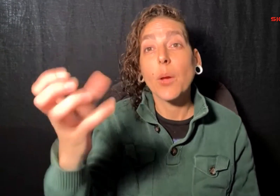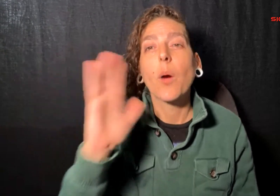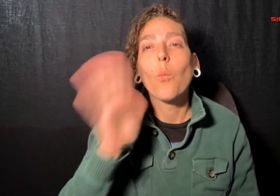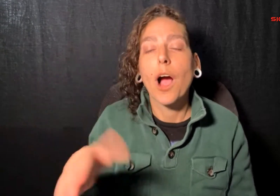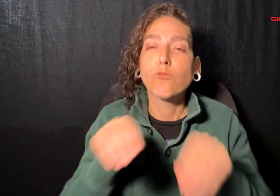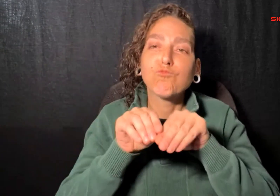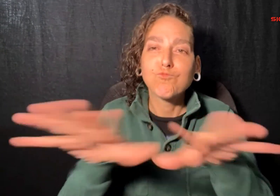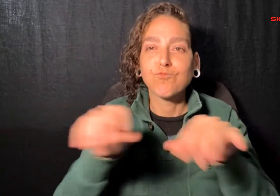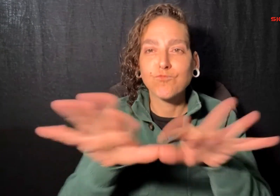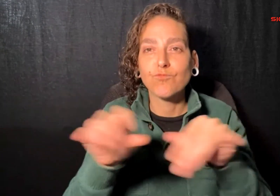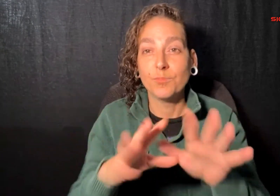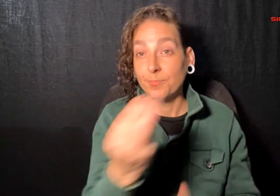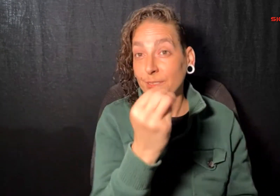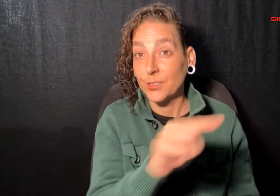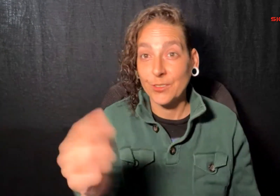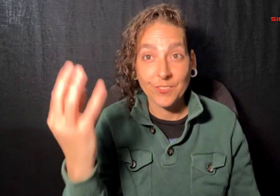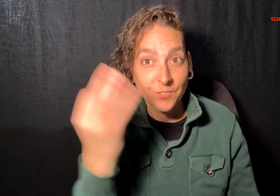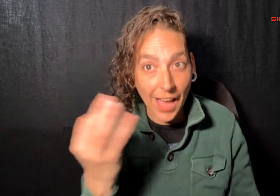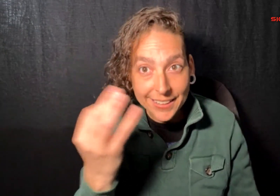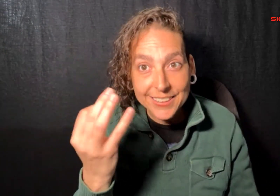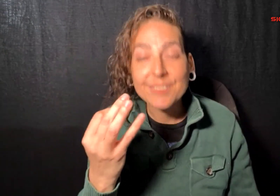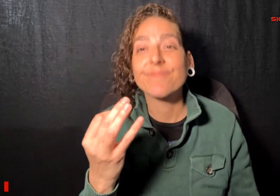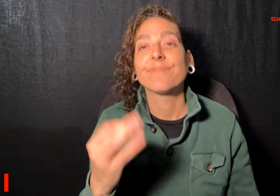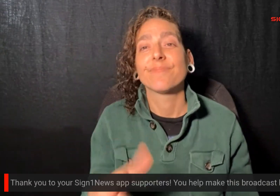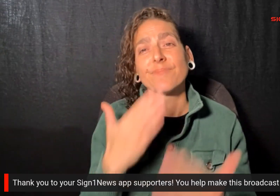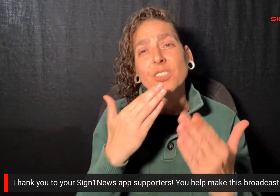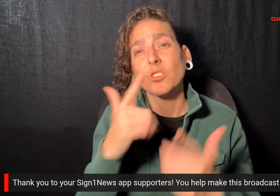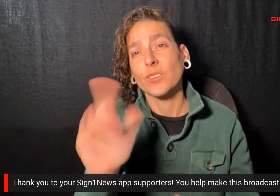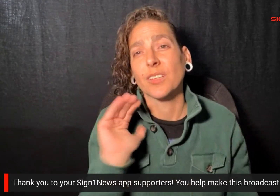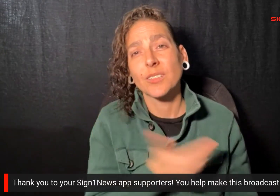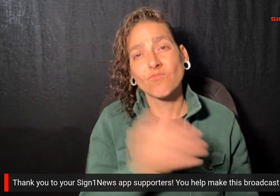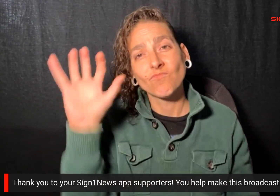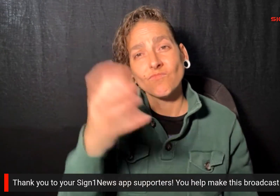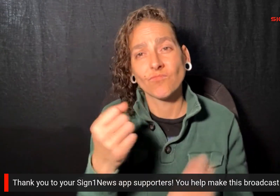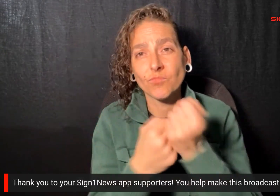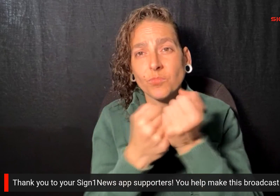updates Monday through Friday a big thank you to our Sign1News app supporters you help